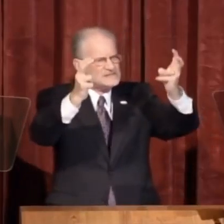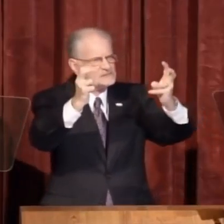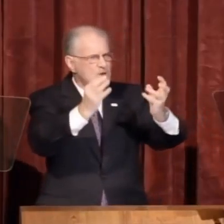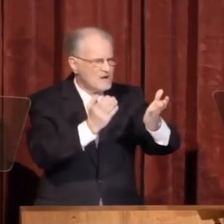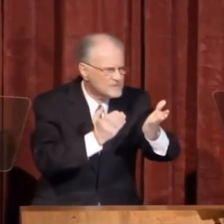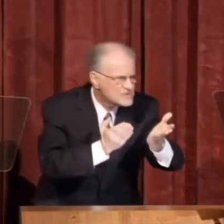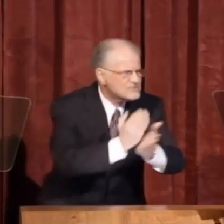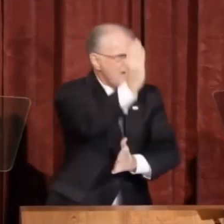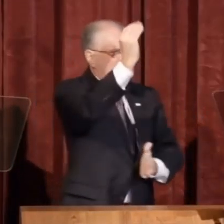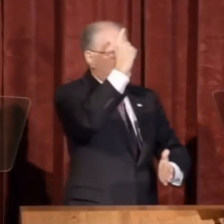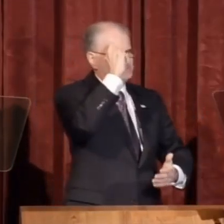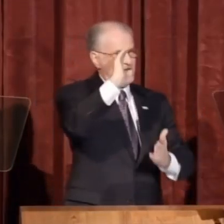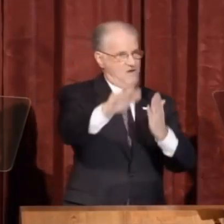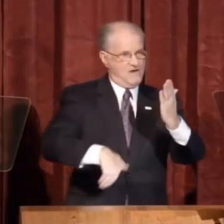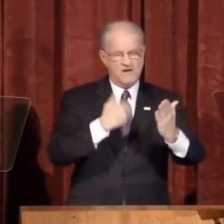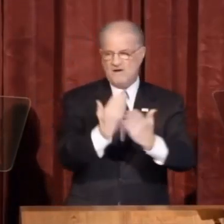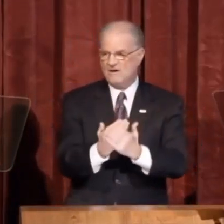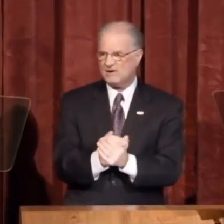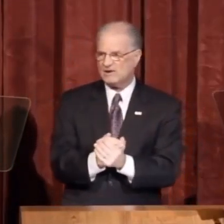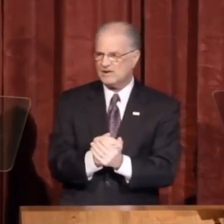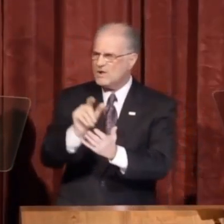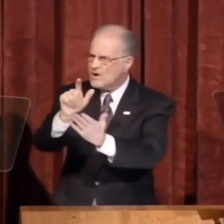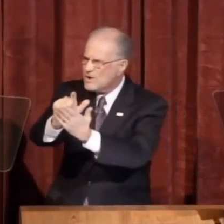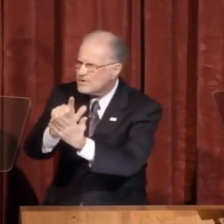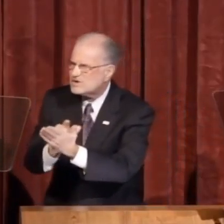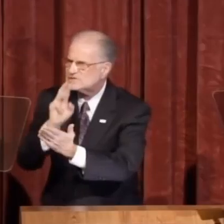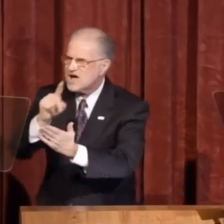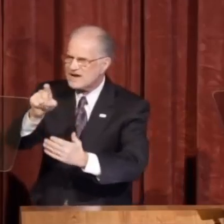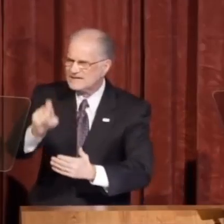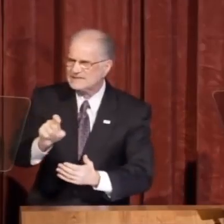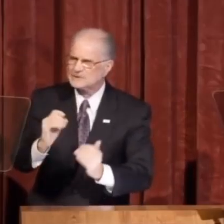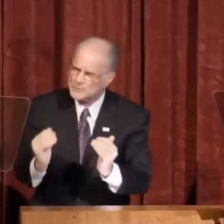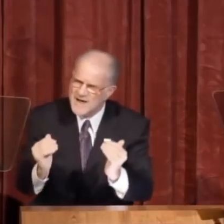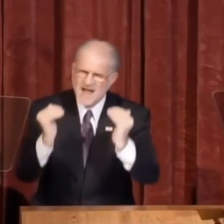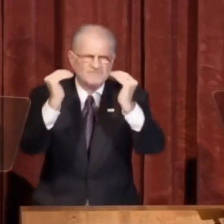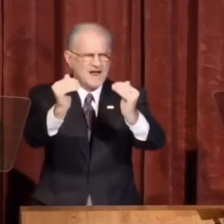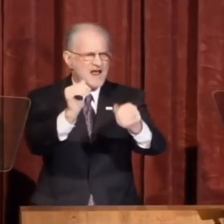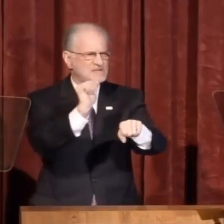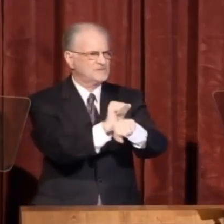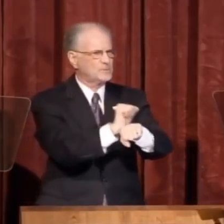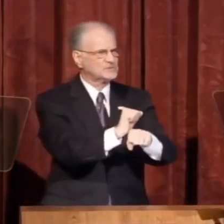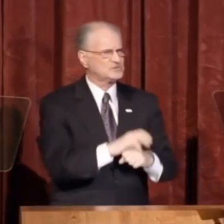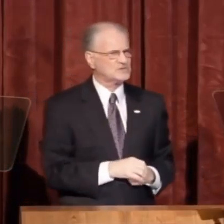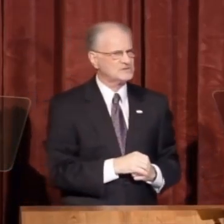Of course, people who are deaf or hard-of-hearing are currently succeeding in these important areas.